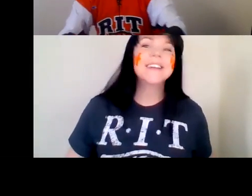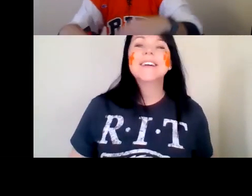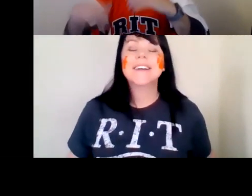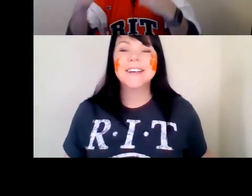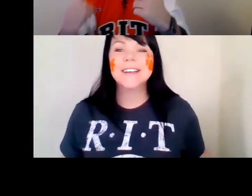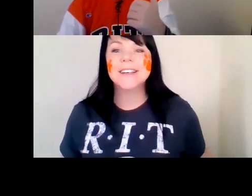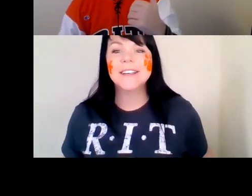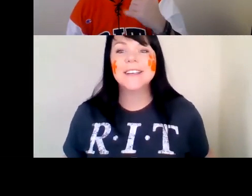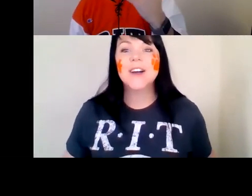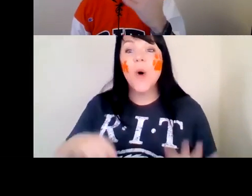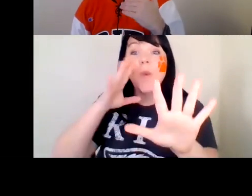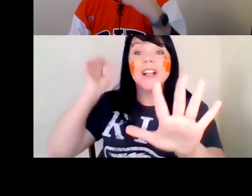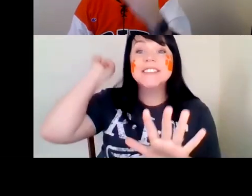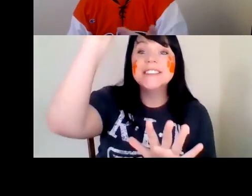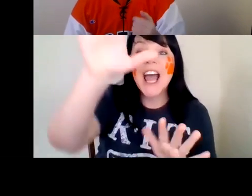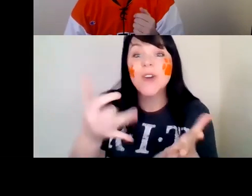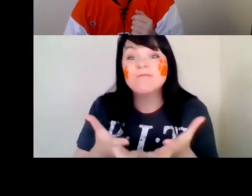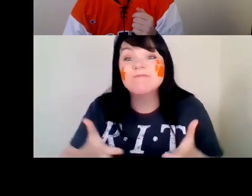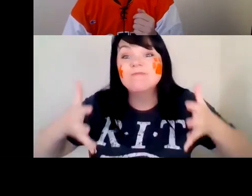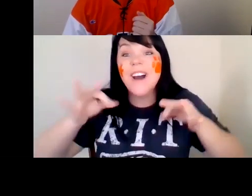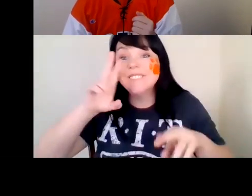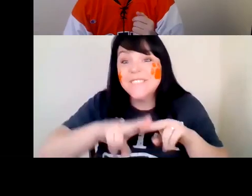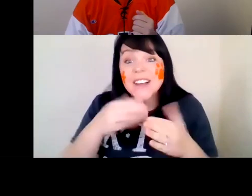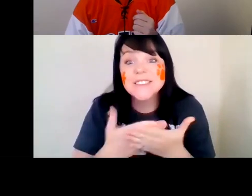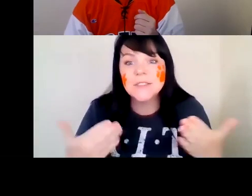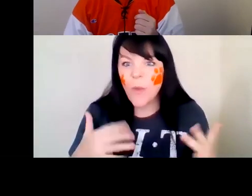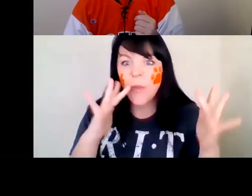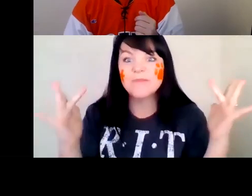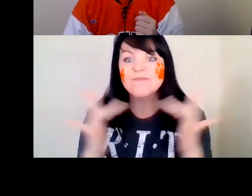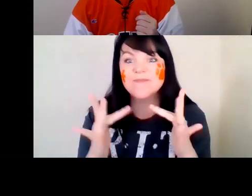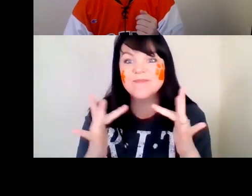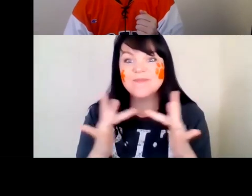Michelle: Ty, we are going to send you a bag full of some cool goodies!